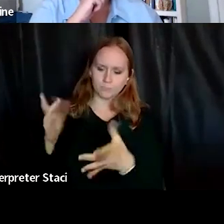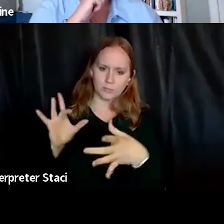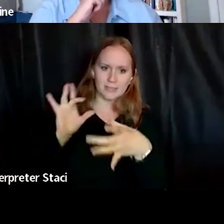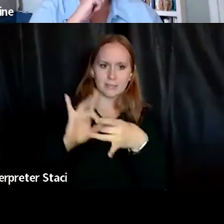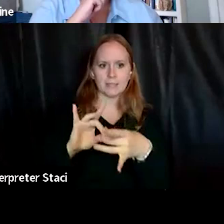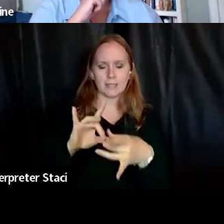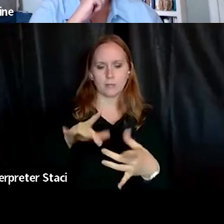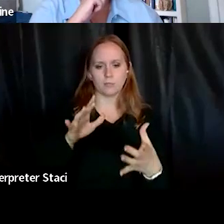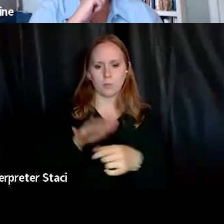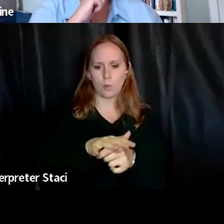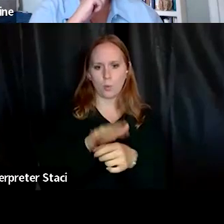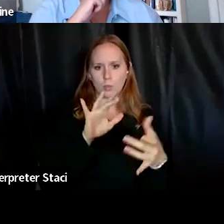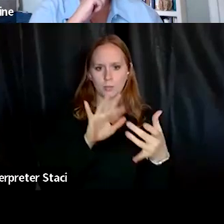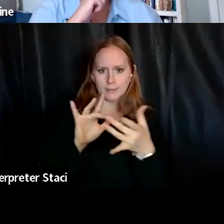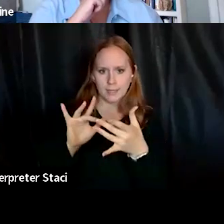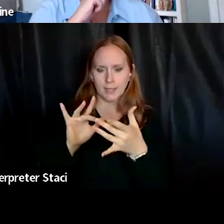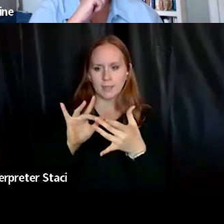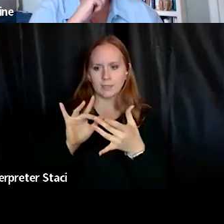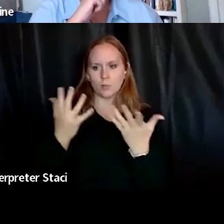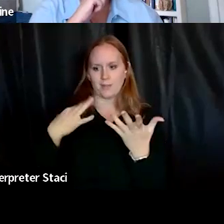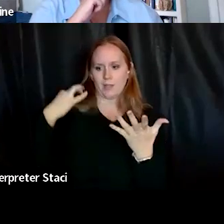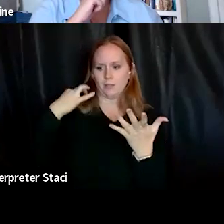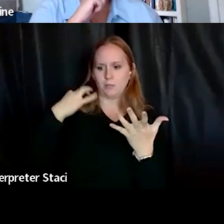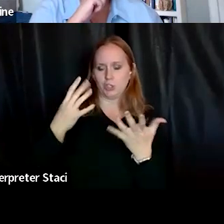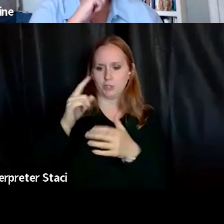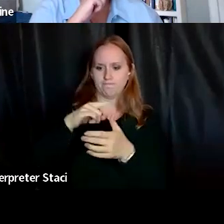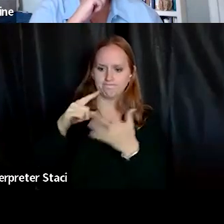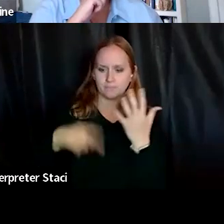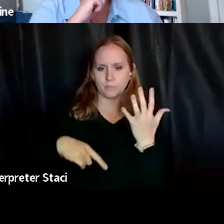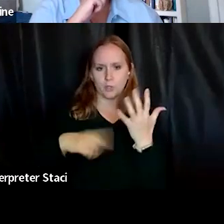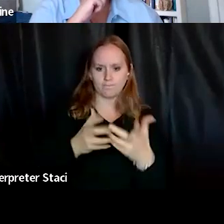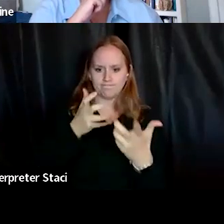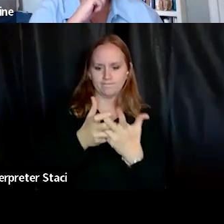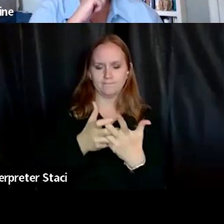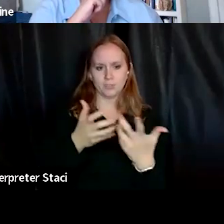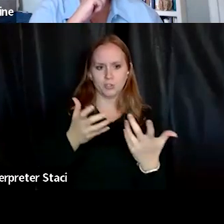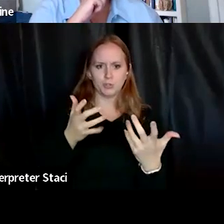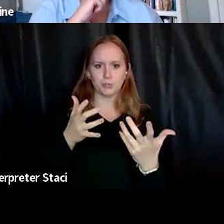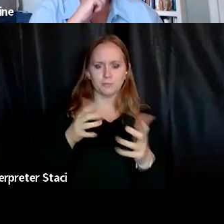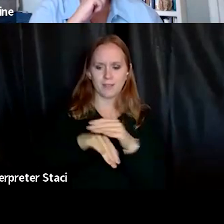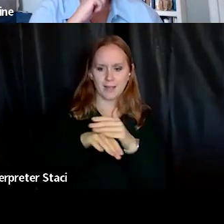to know what specifically the eligibility criteria is, you know, to have access to the SOAR services in that community.